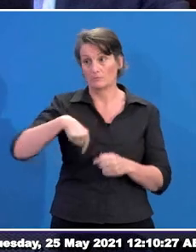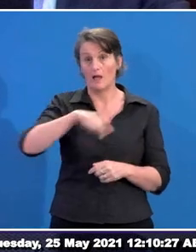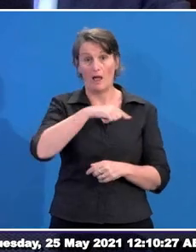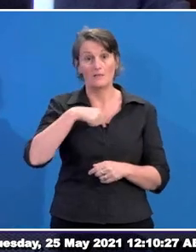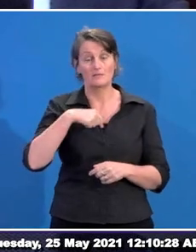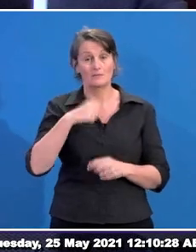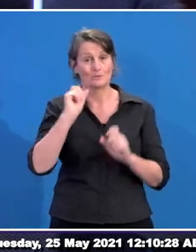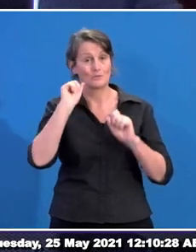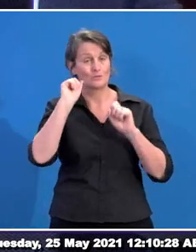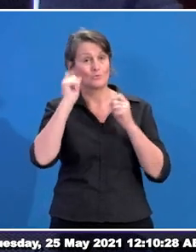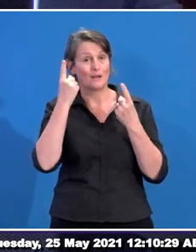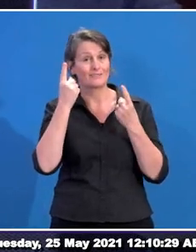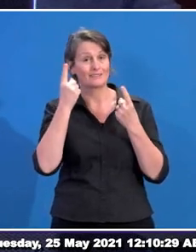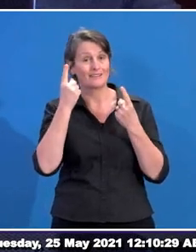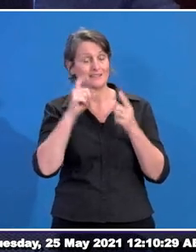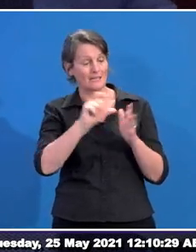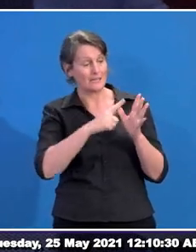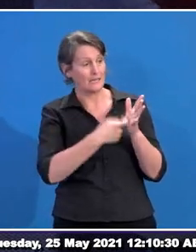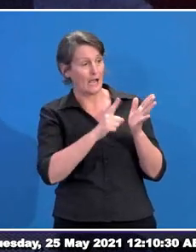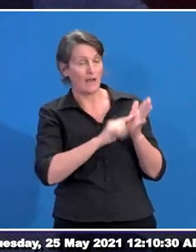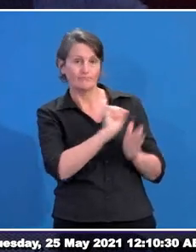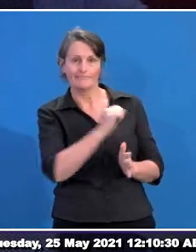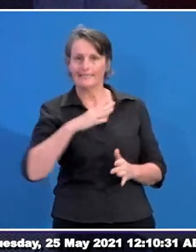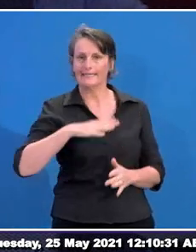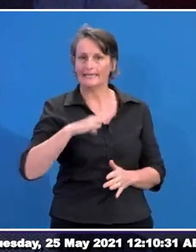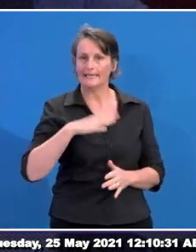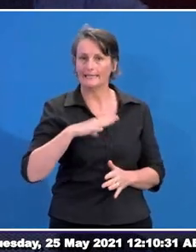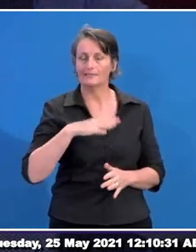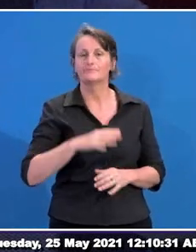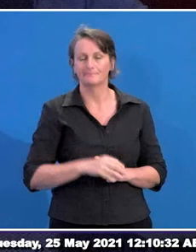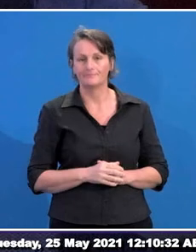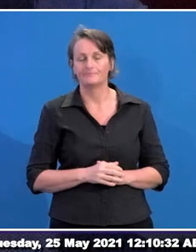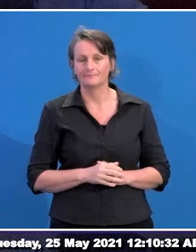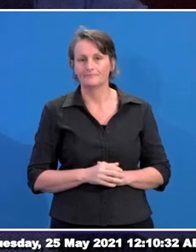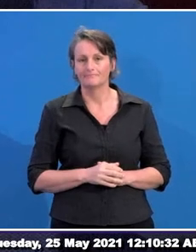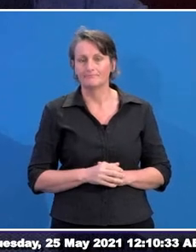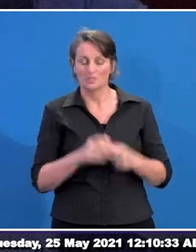to understand what Carl's needs might be in the sense that the combination